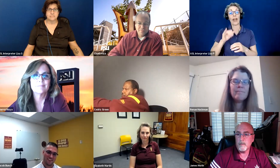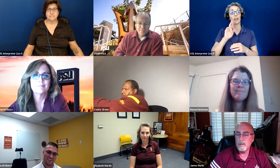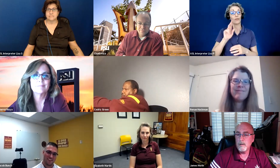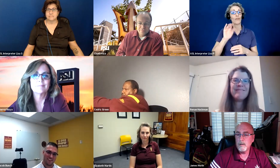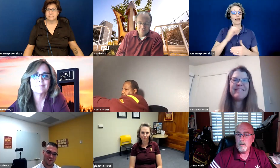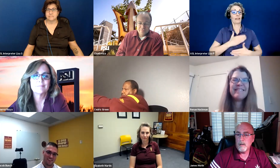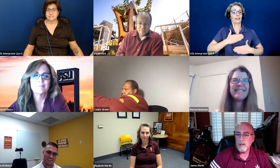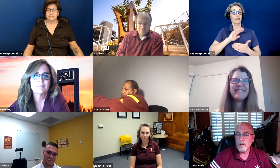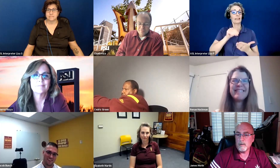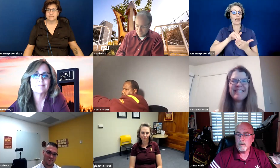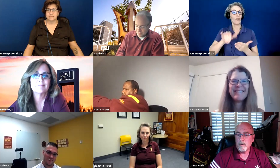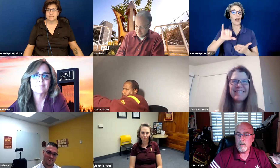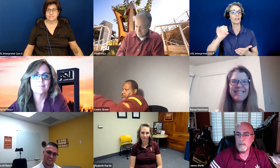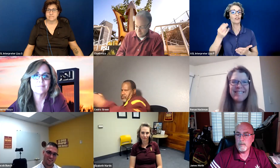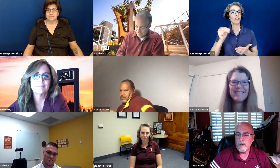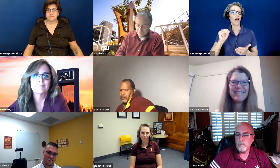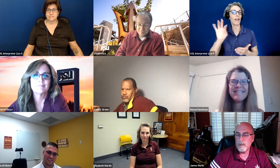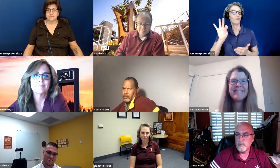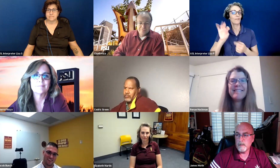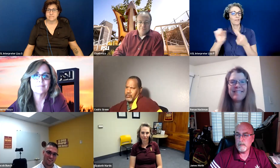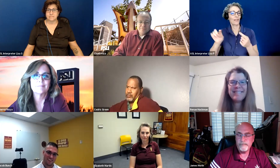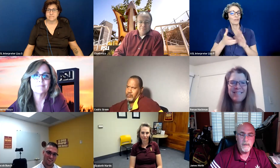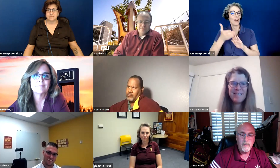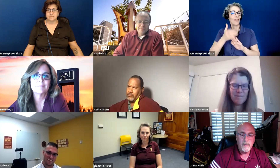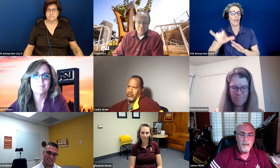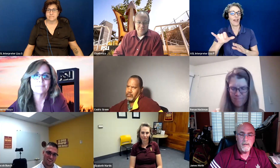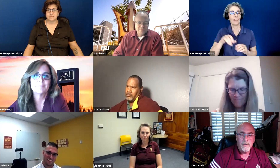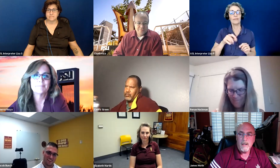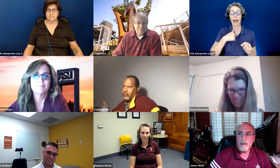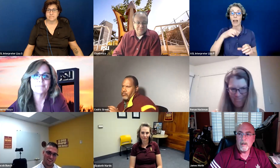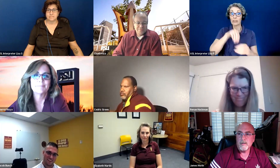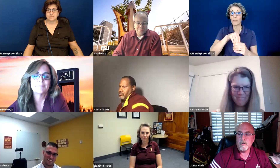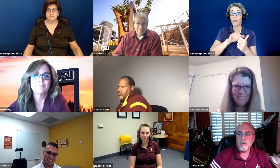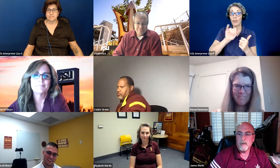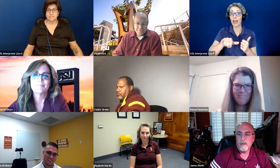So got quite involved with that, but to keep it kinda short,